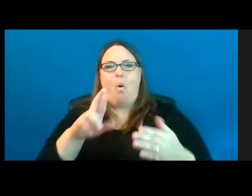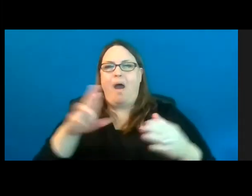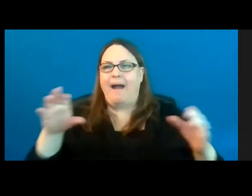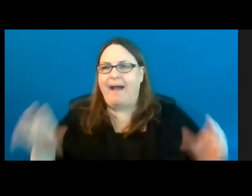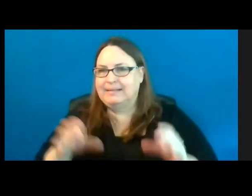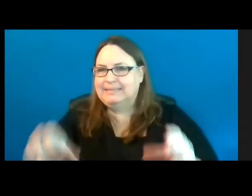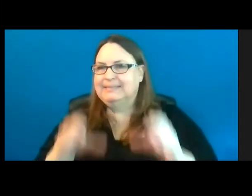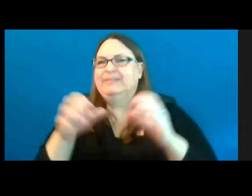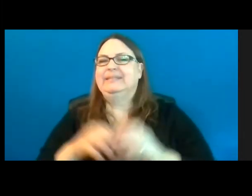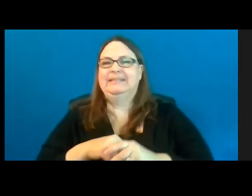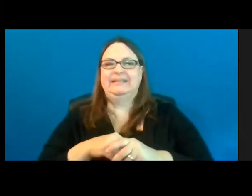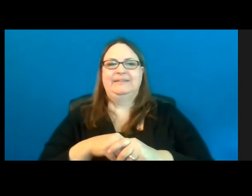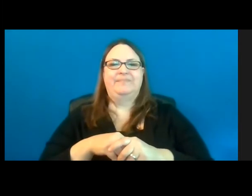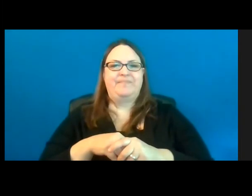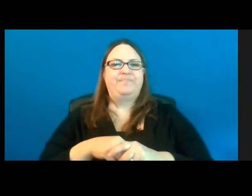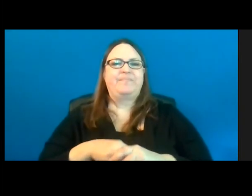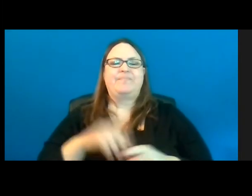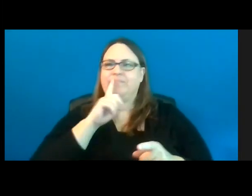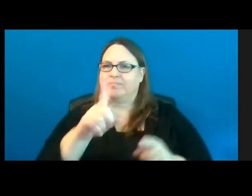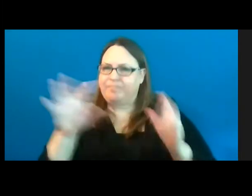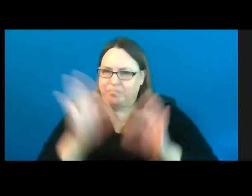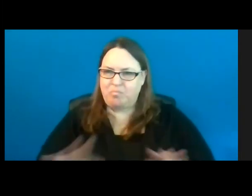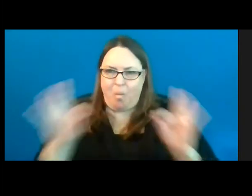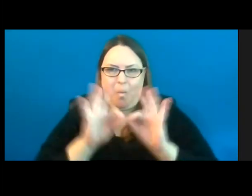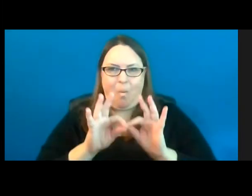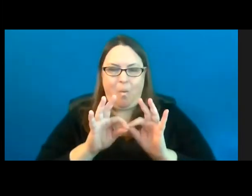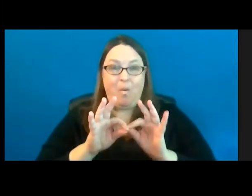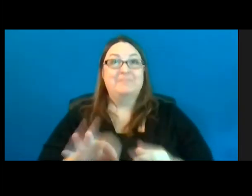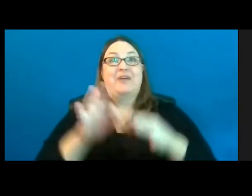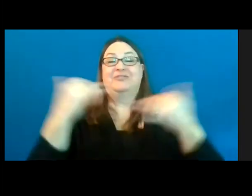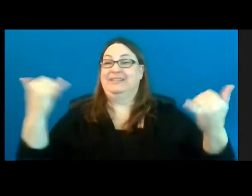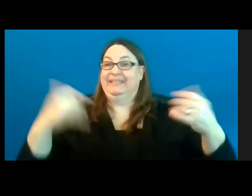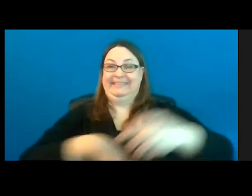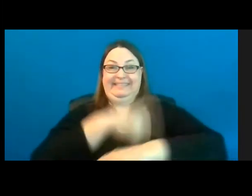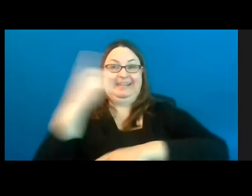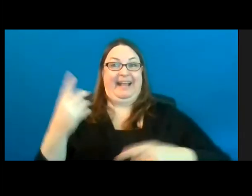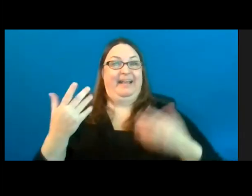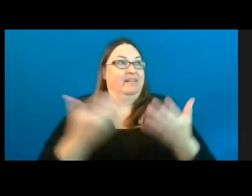It’s very important, especially in this day and age.